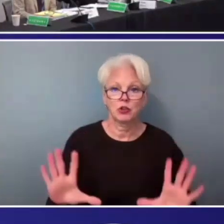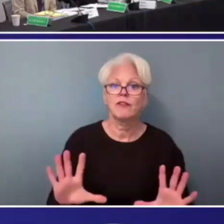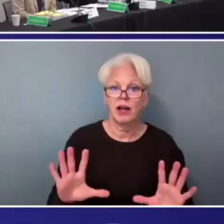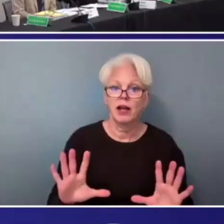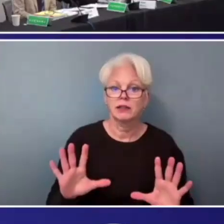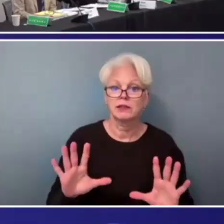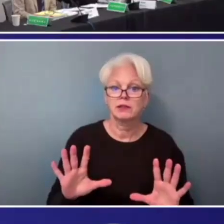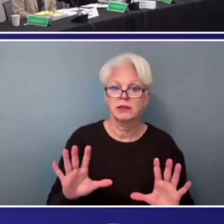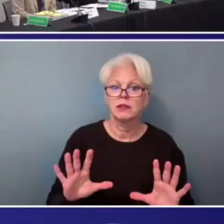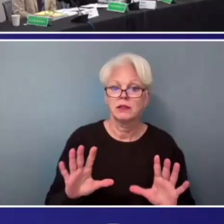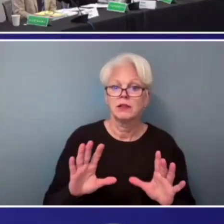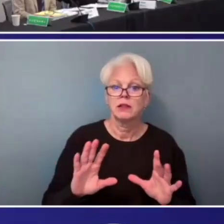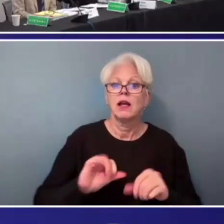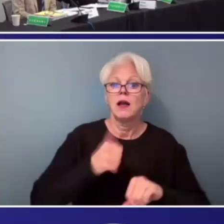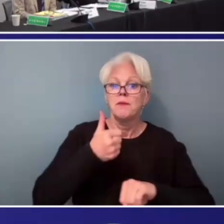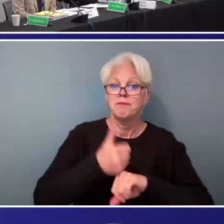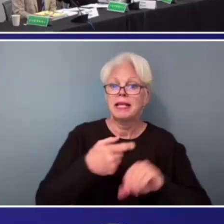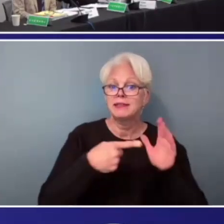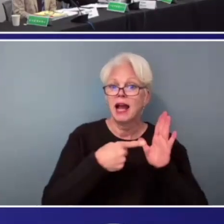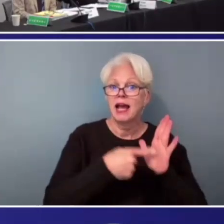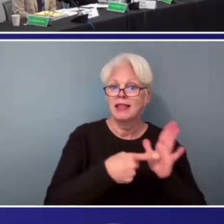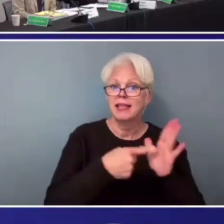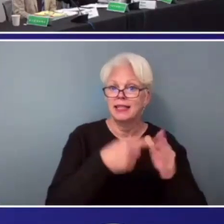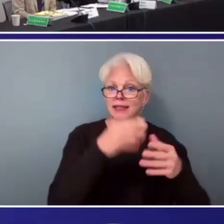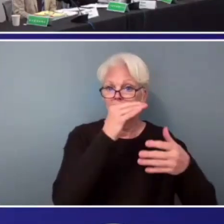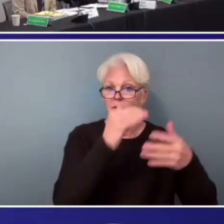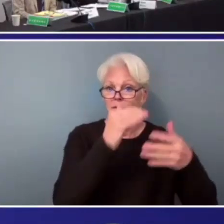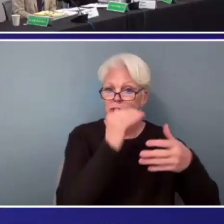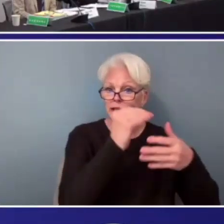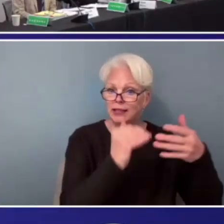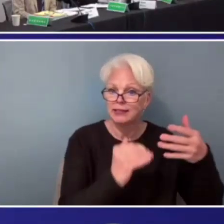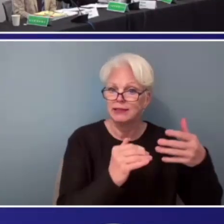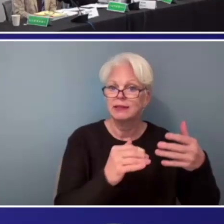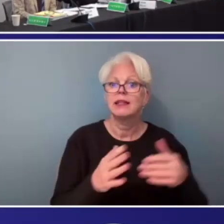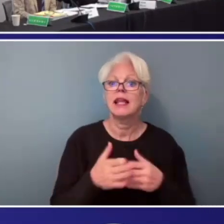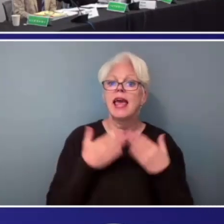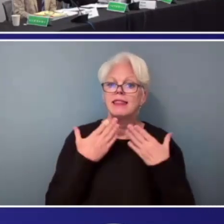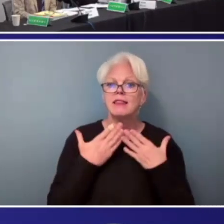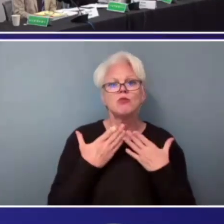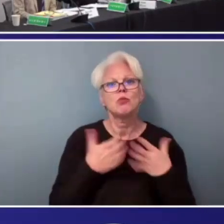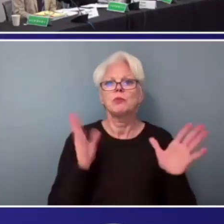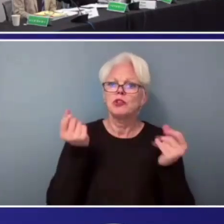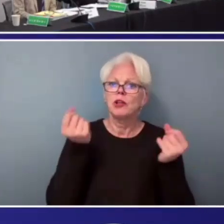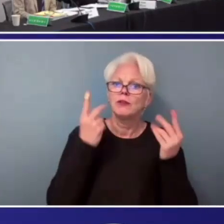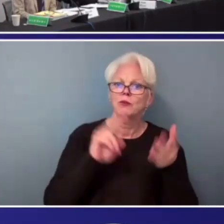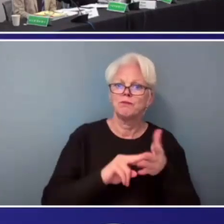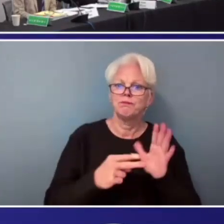based on the examples and the generally understood meaning of professional degree at the time of enactment,